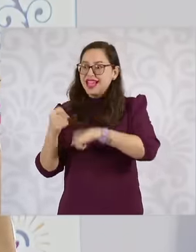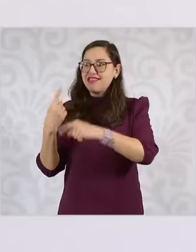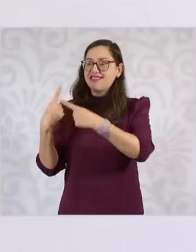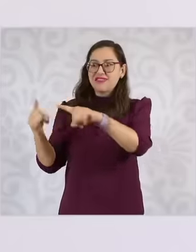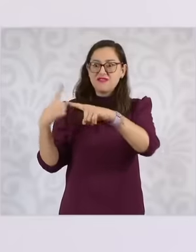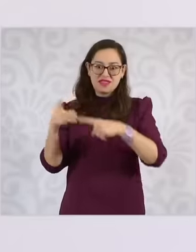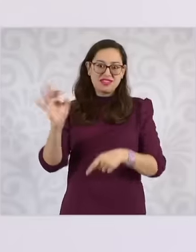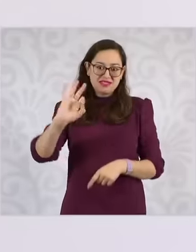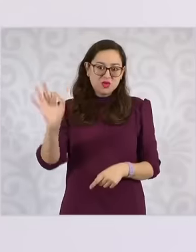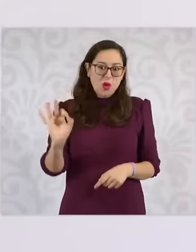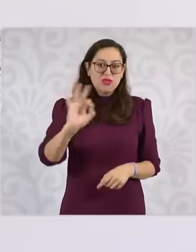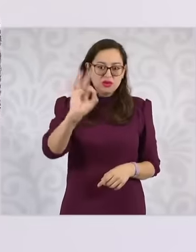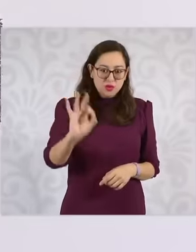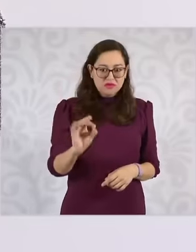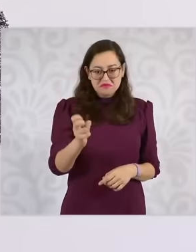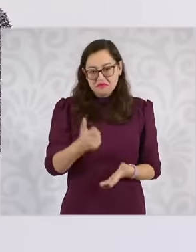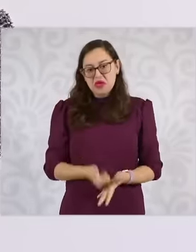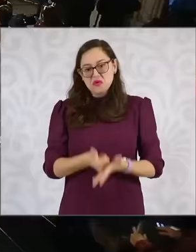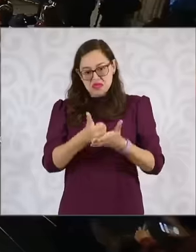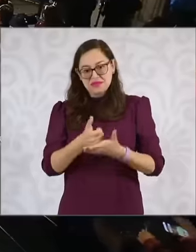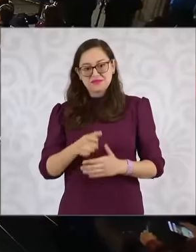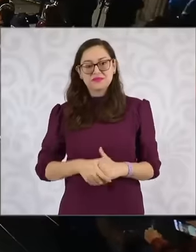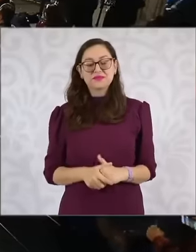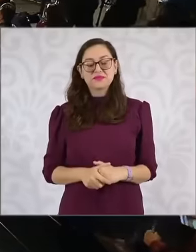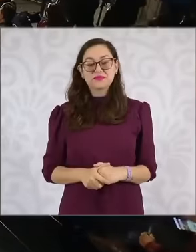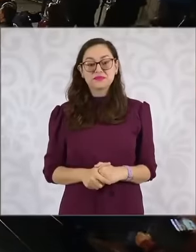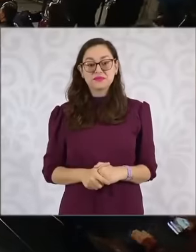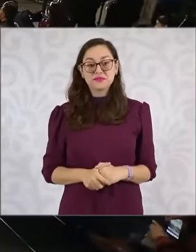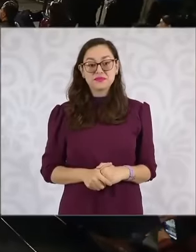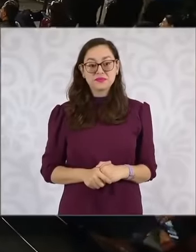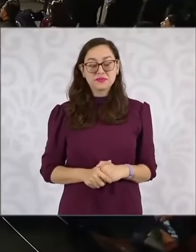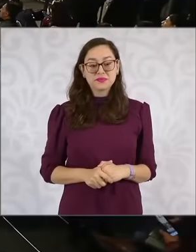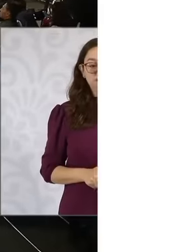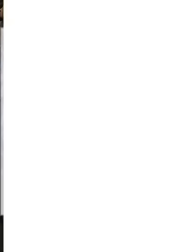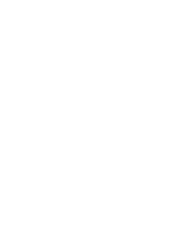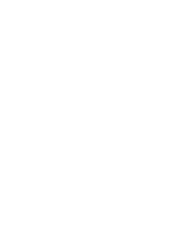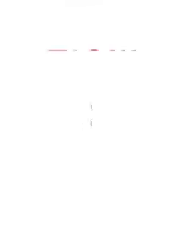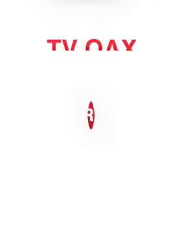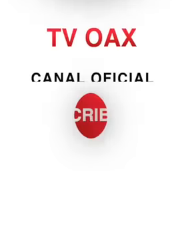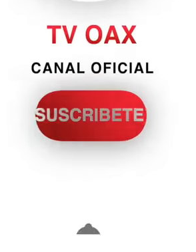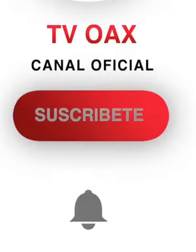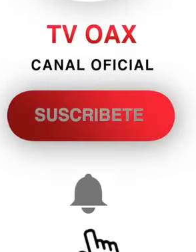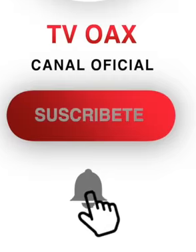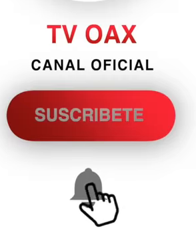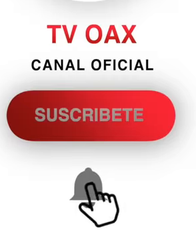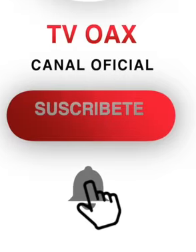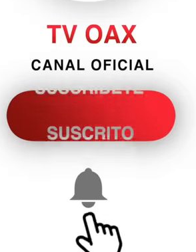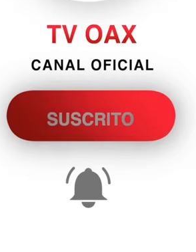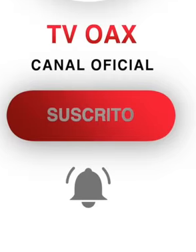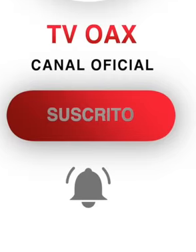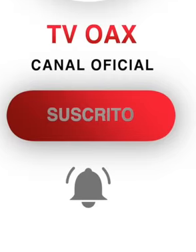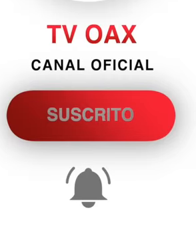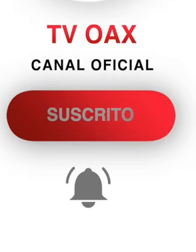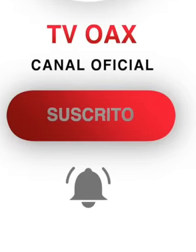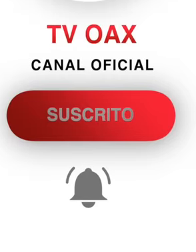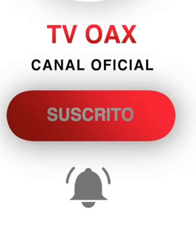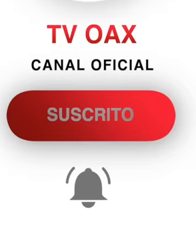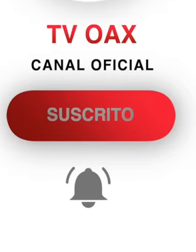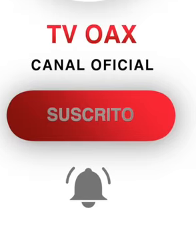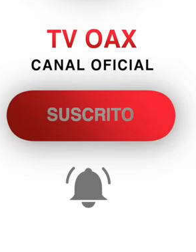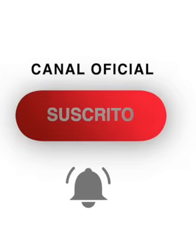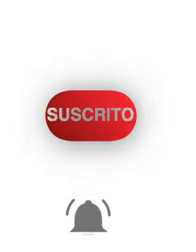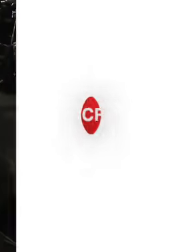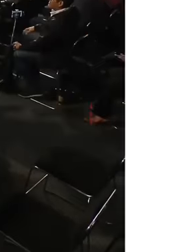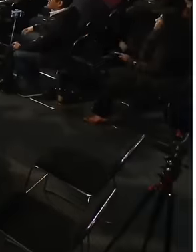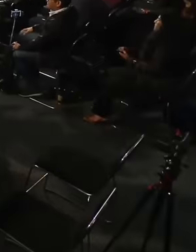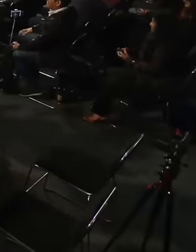finances. Well, let's go. to close thank you Good morning See you tomorrow see